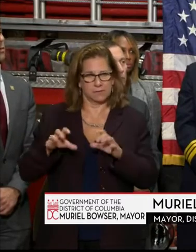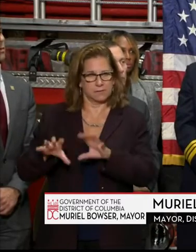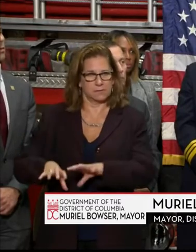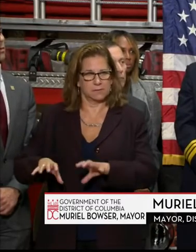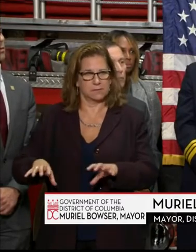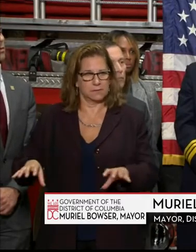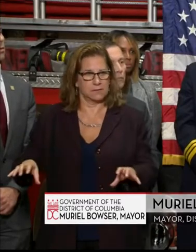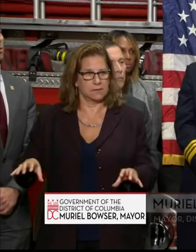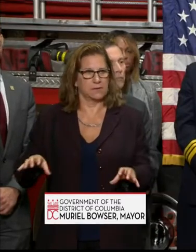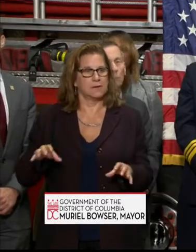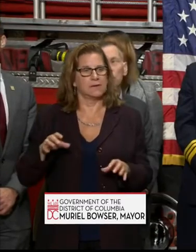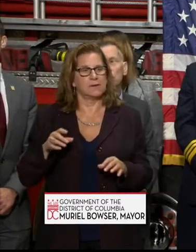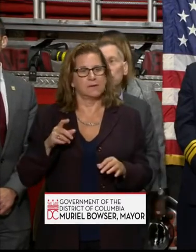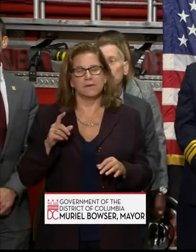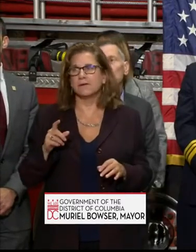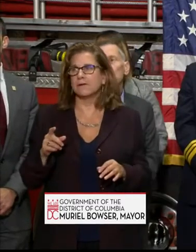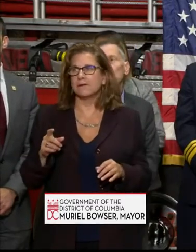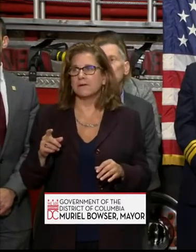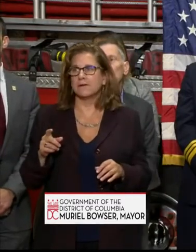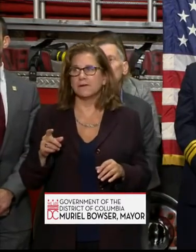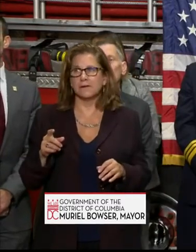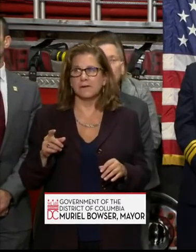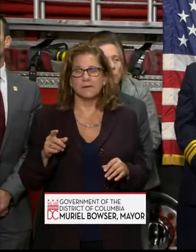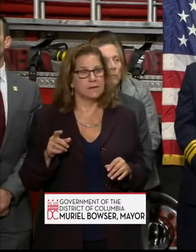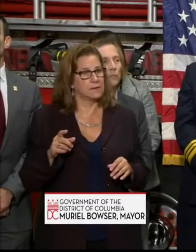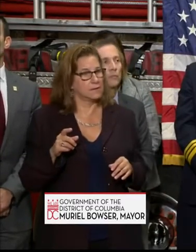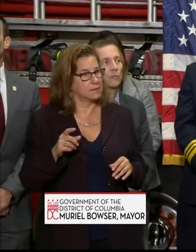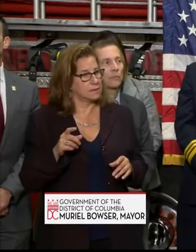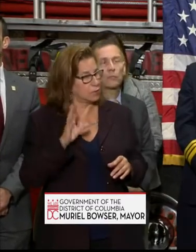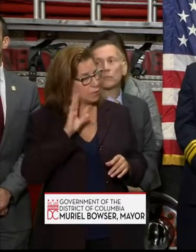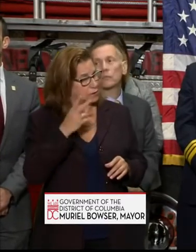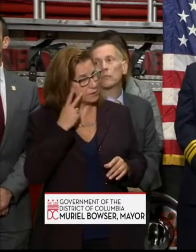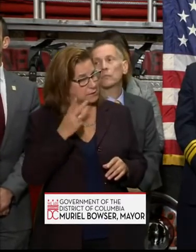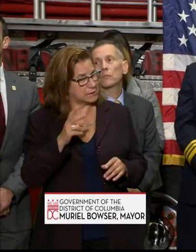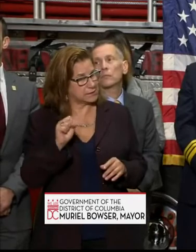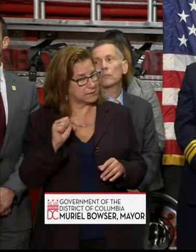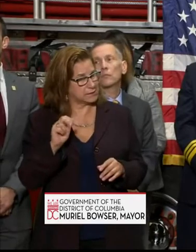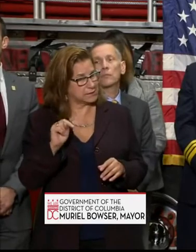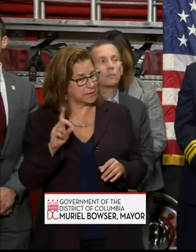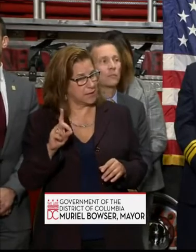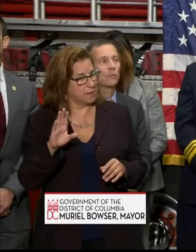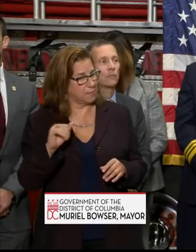SO THAT IS FORTHCOMING? >> MAYOR: COME AGAIN? THAT IS FORTHCOMING IS WHAT YOU ARE SAYING?